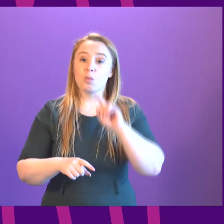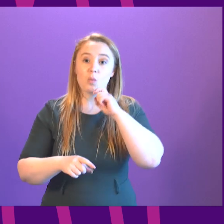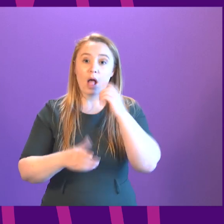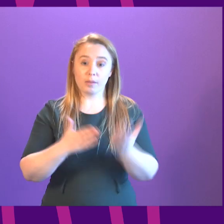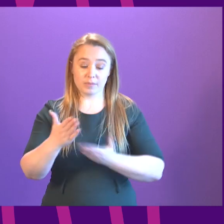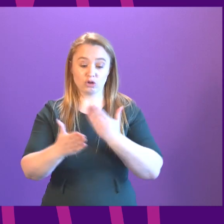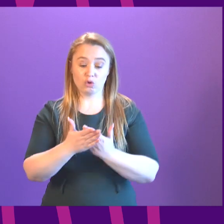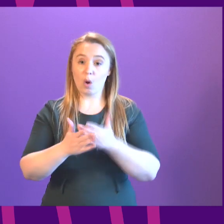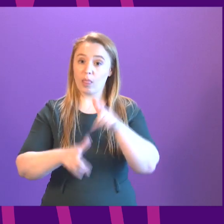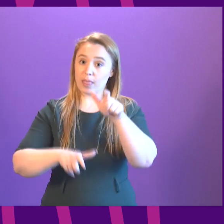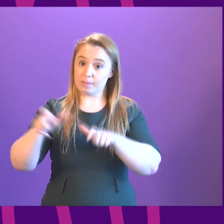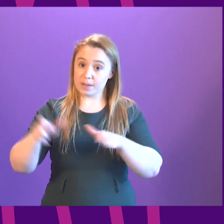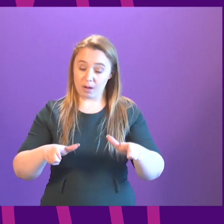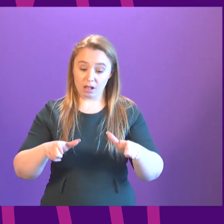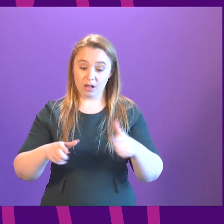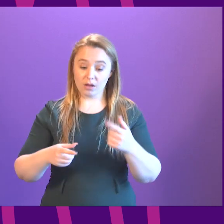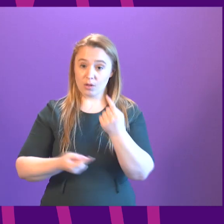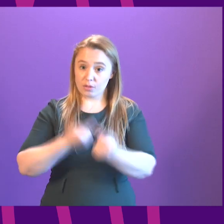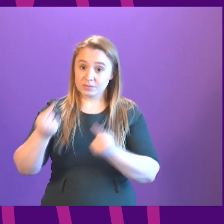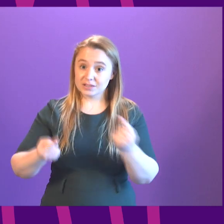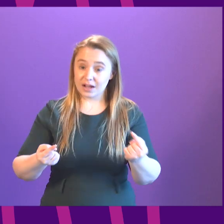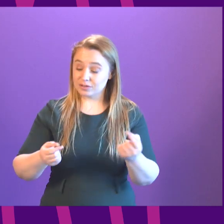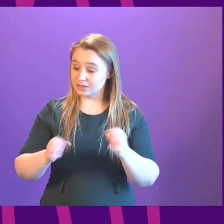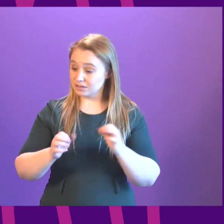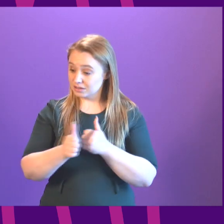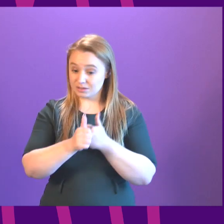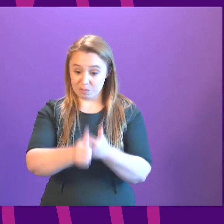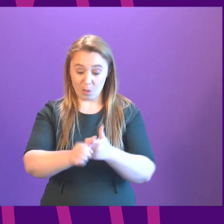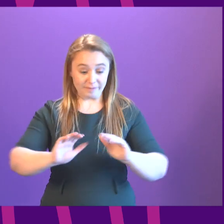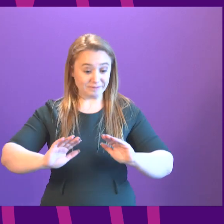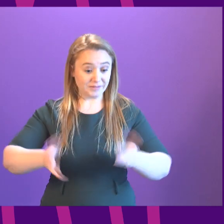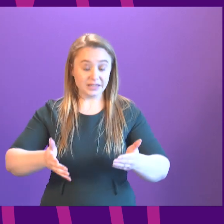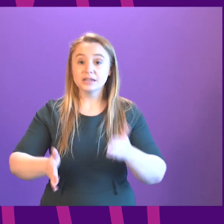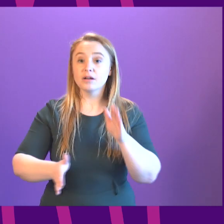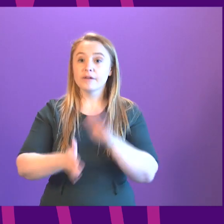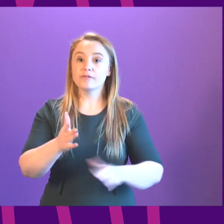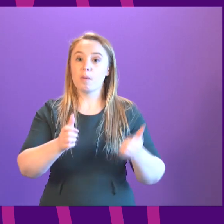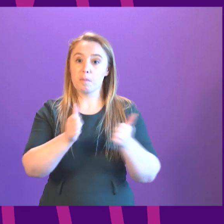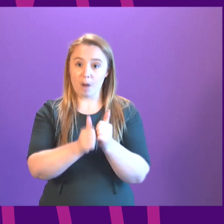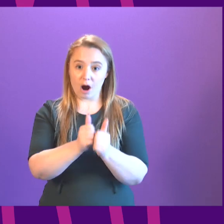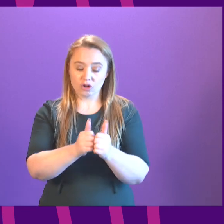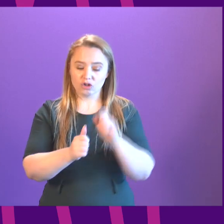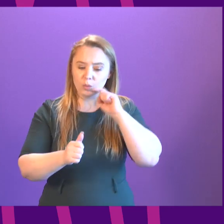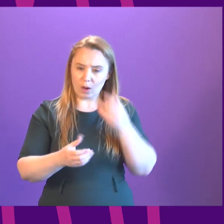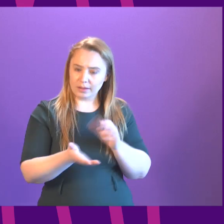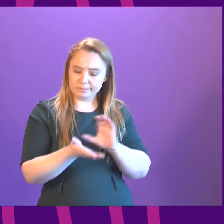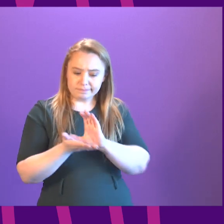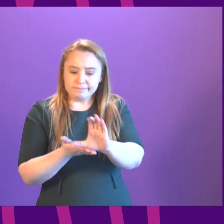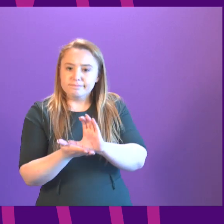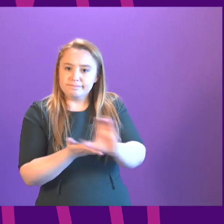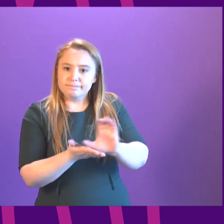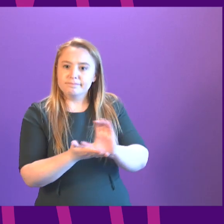who have had little or—as in some cases—no support since March are targeted for that support.